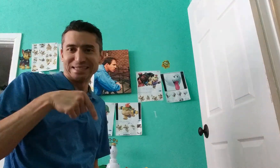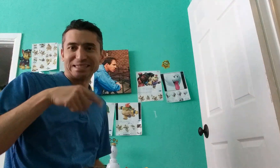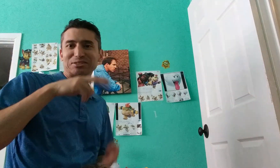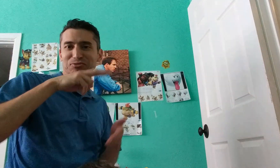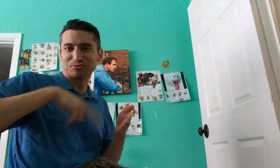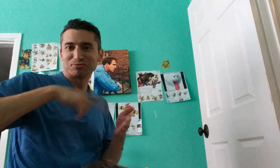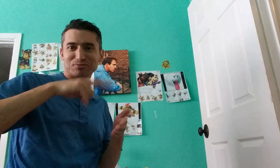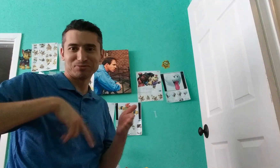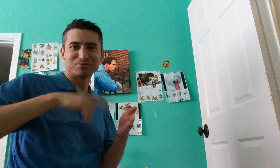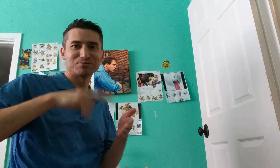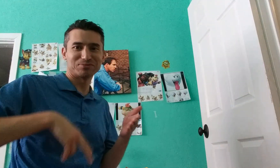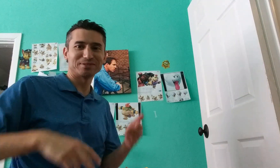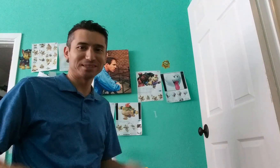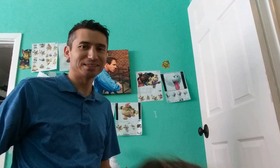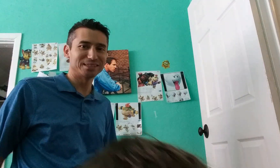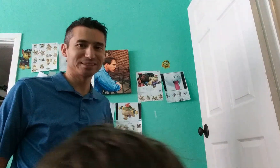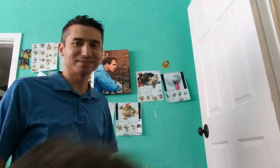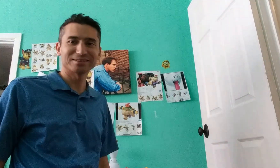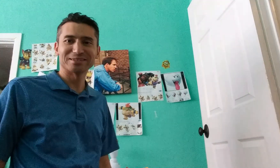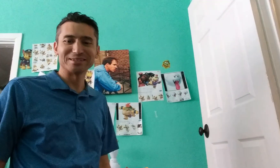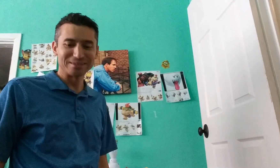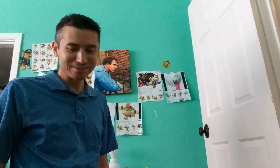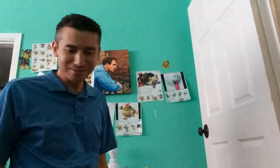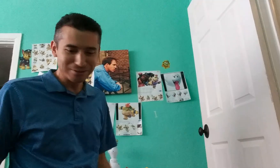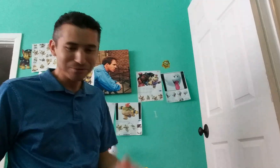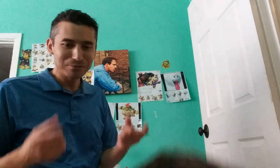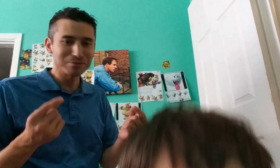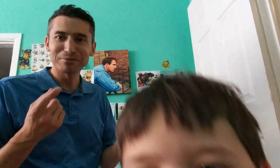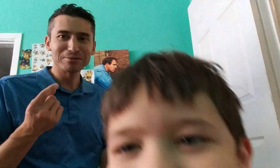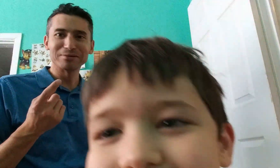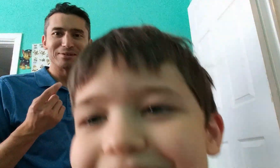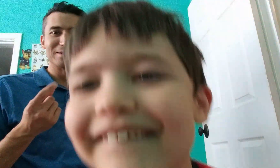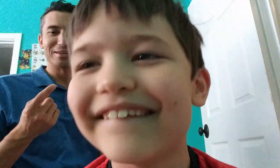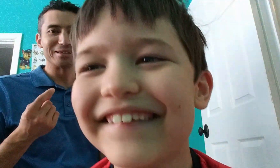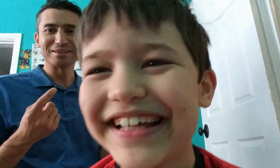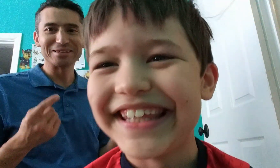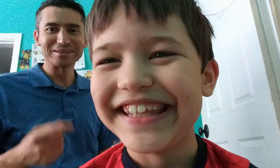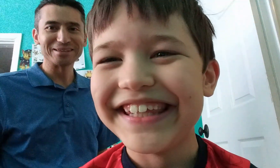HE READING WHAT-ARE-YOU-DOING?